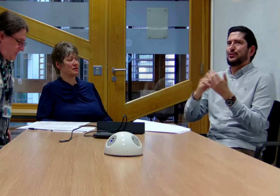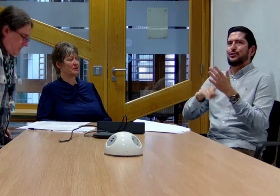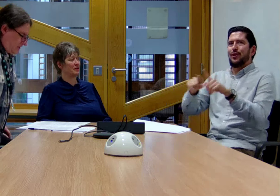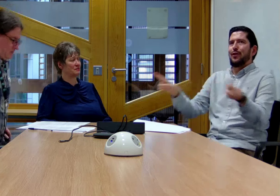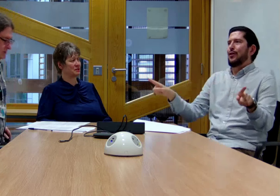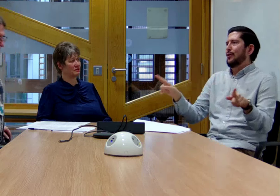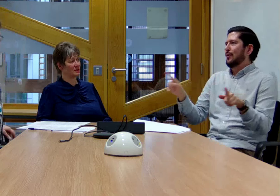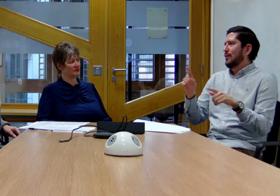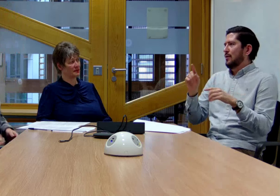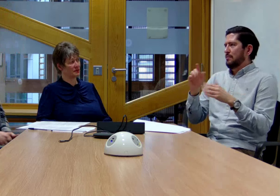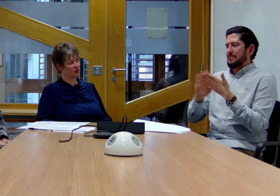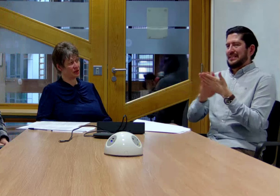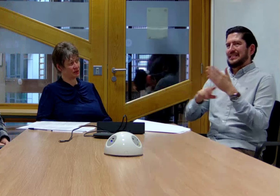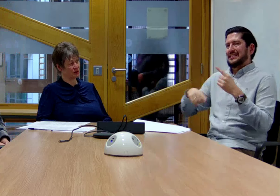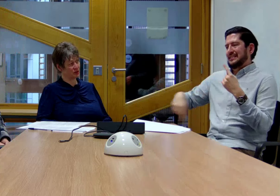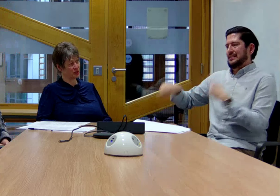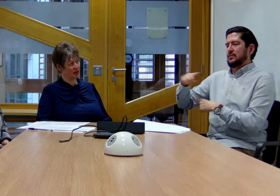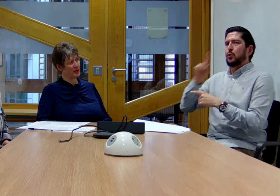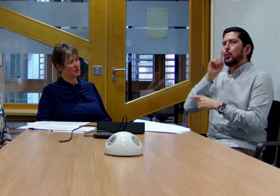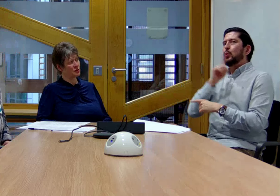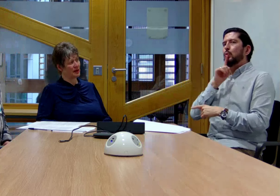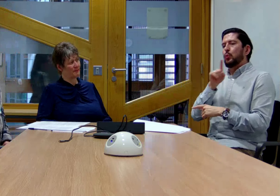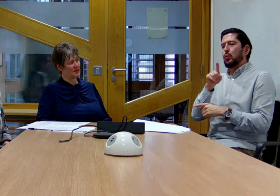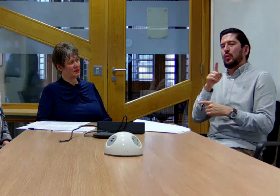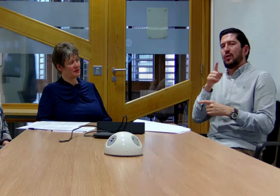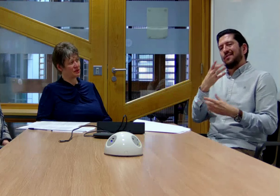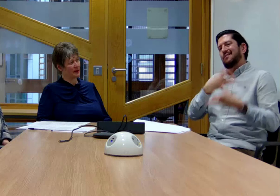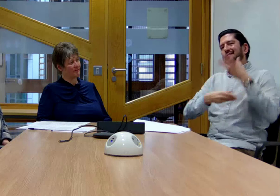produce sign language to level one, and then they decide that they're going to set themselves